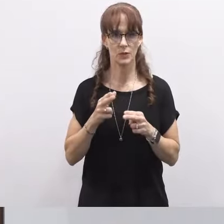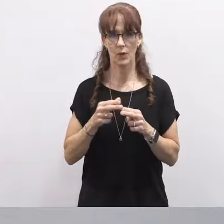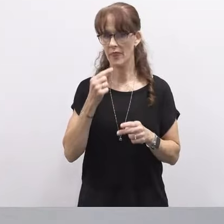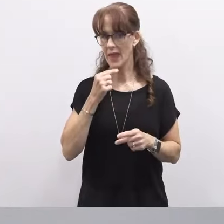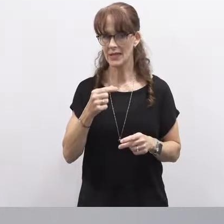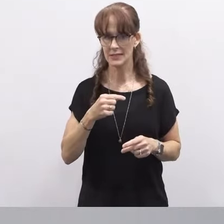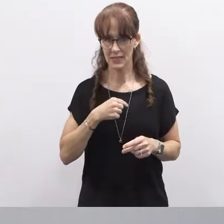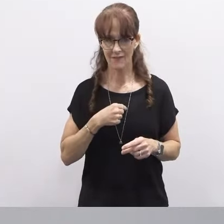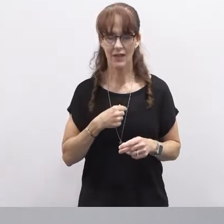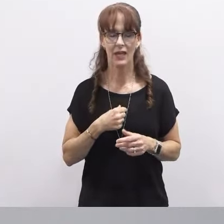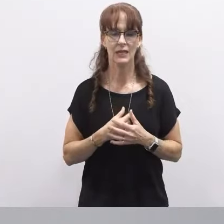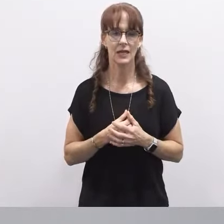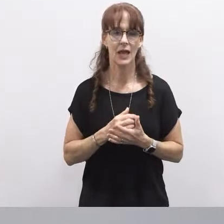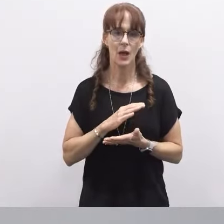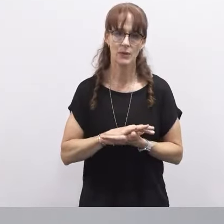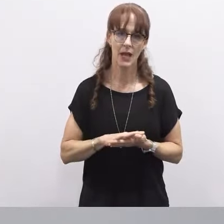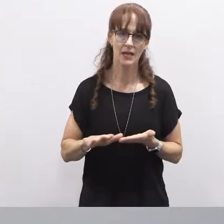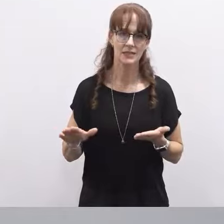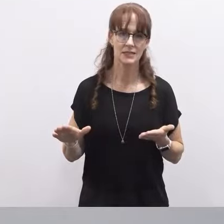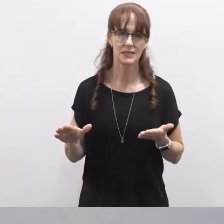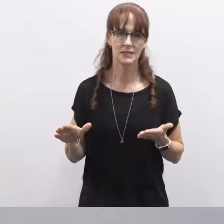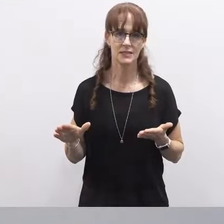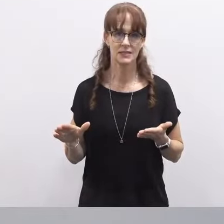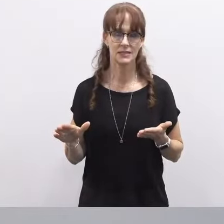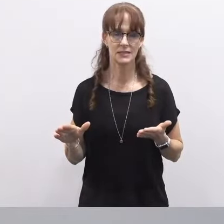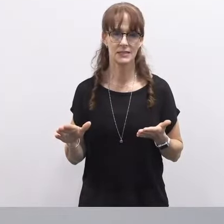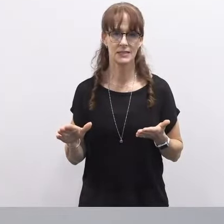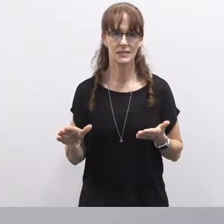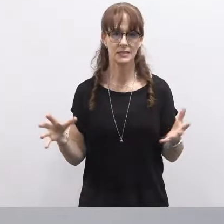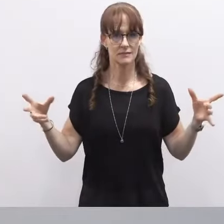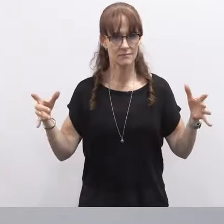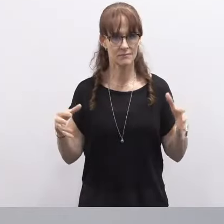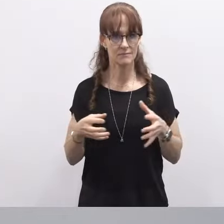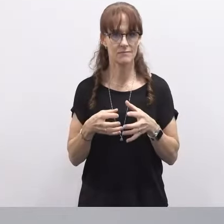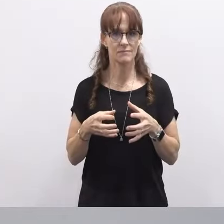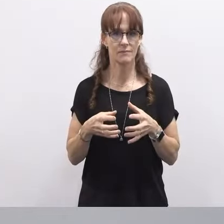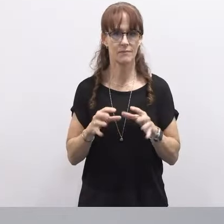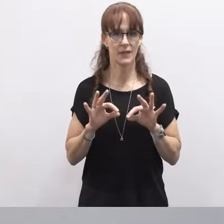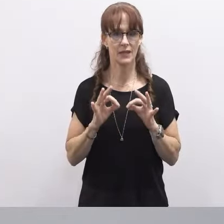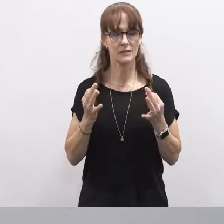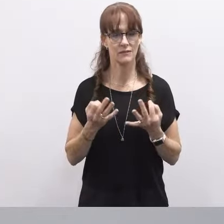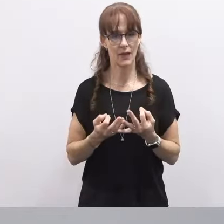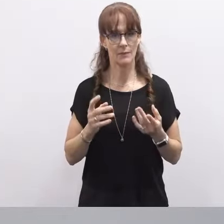and how nice it is to be able to come together as family and friends.